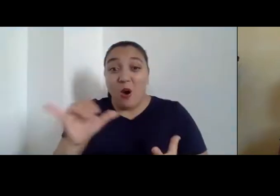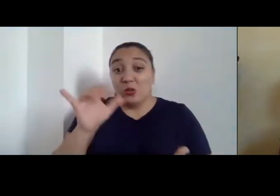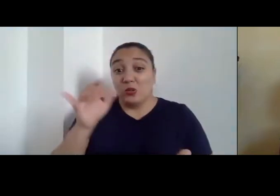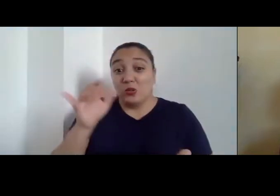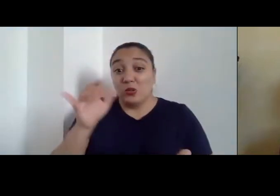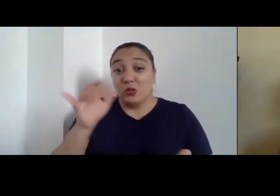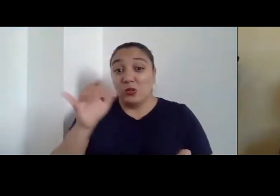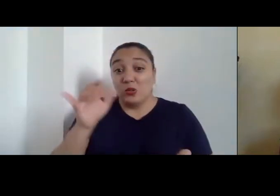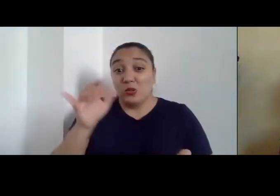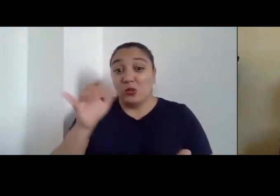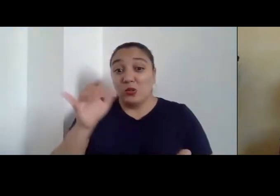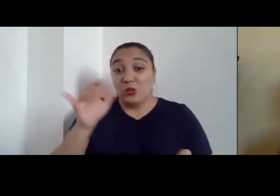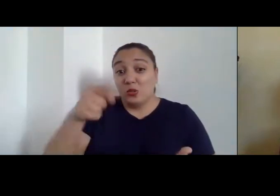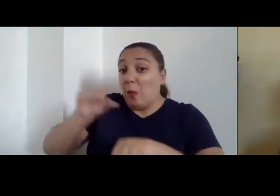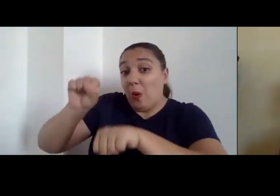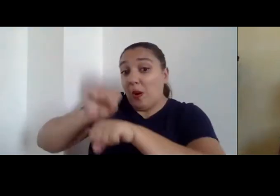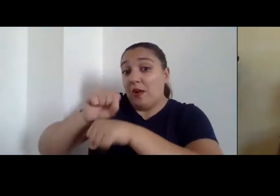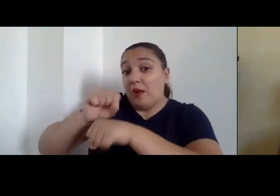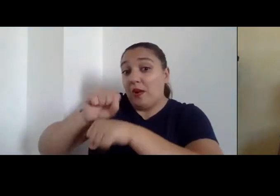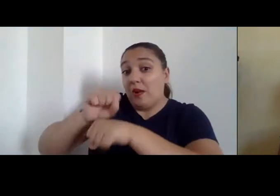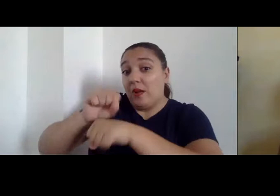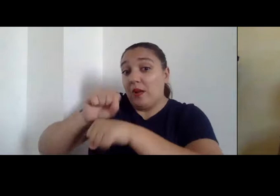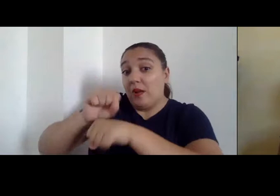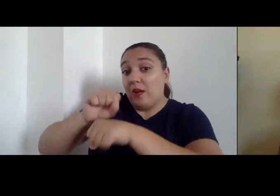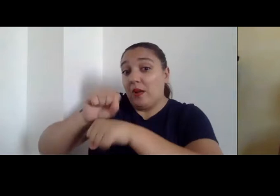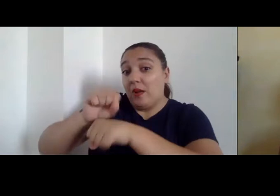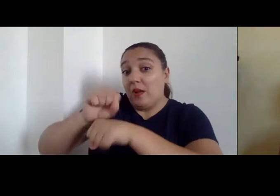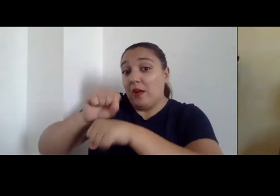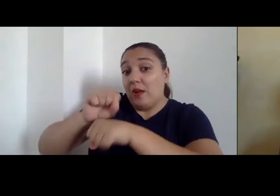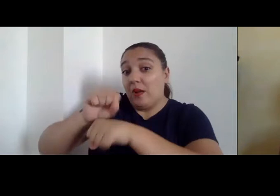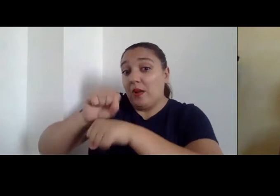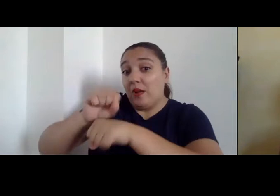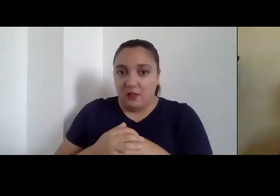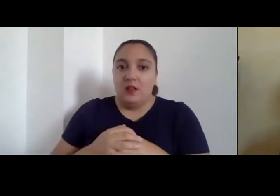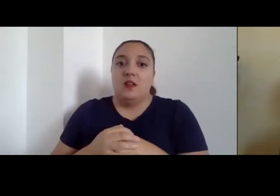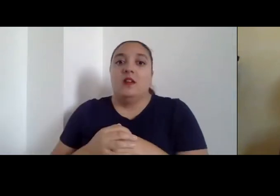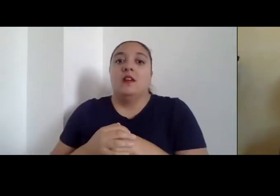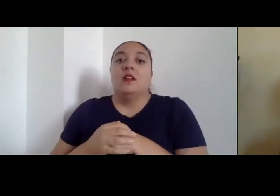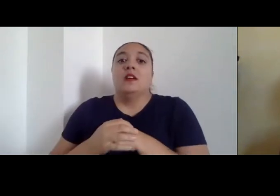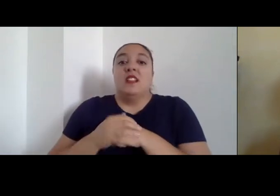the safety of our community in these times, including, but not limited to front-line workers.